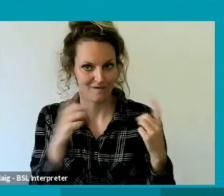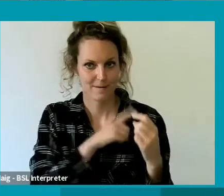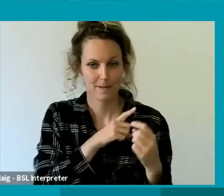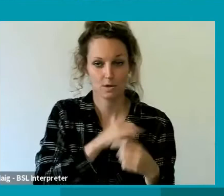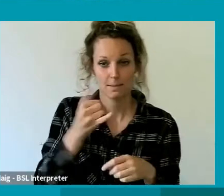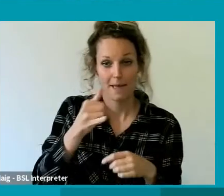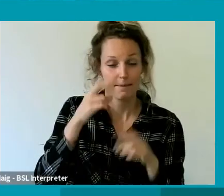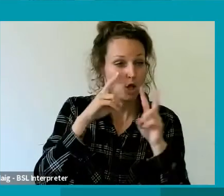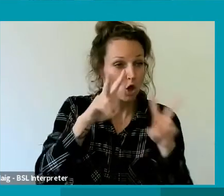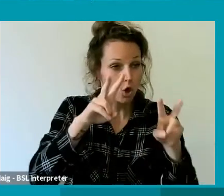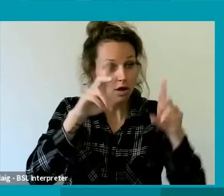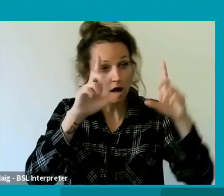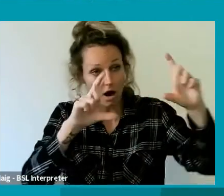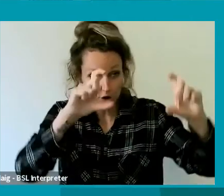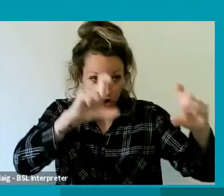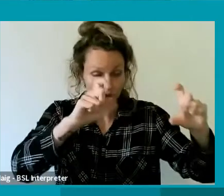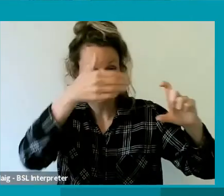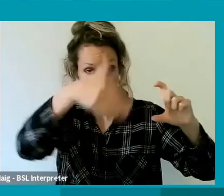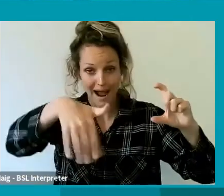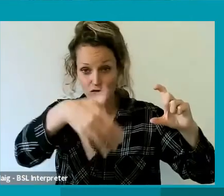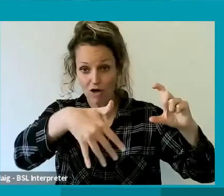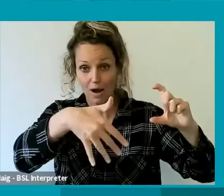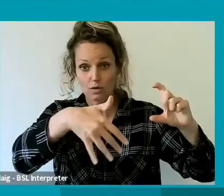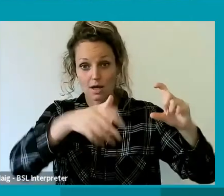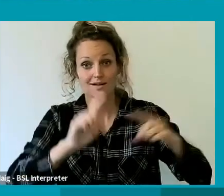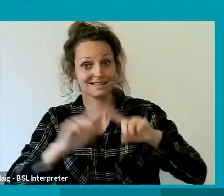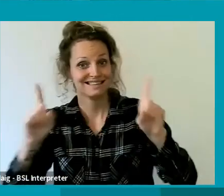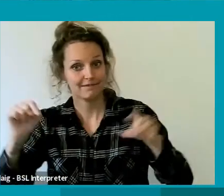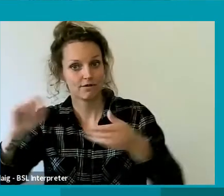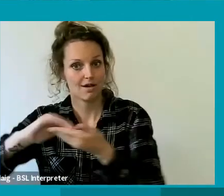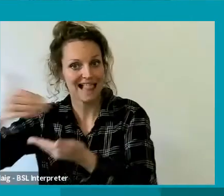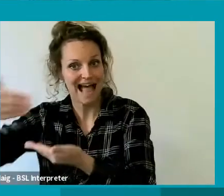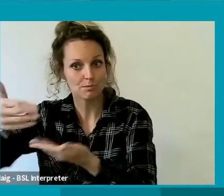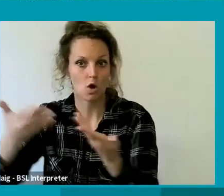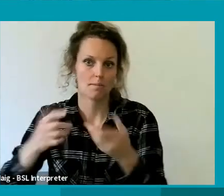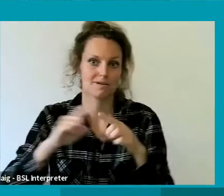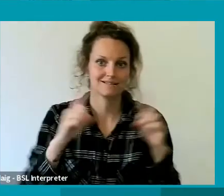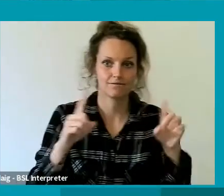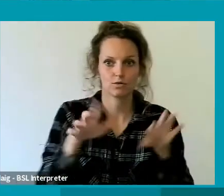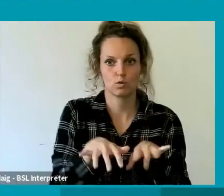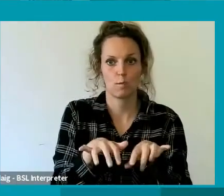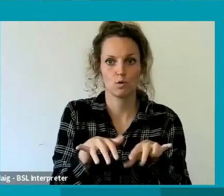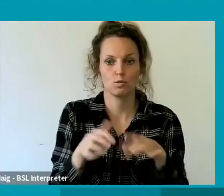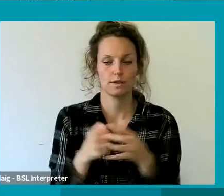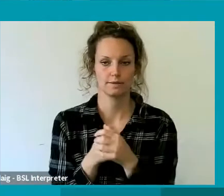Don't forget to smile. be authentic, recruiters do like a real person.